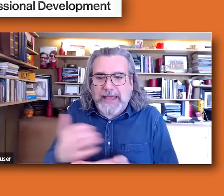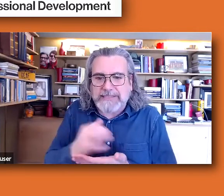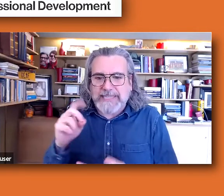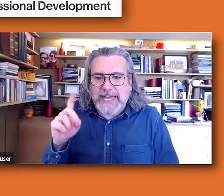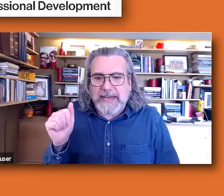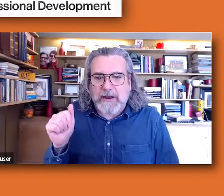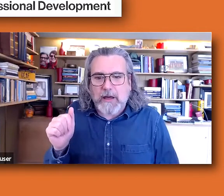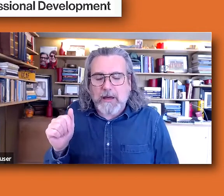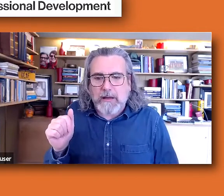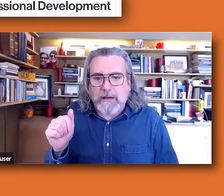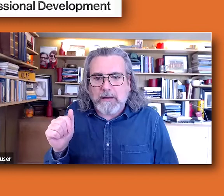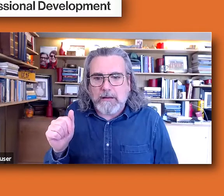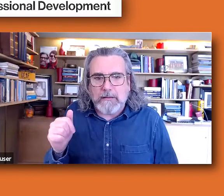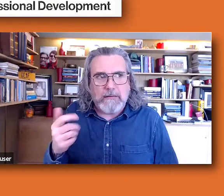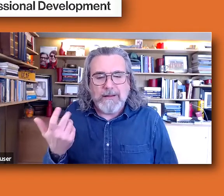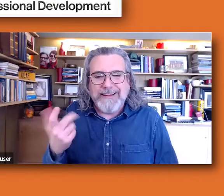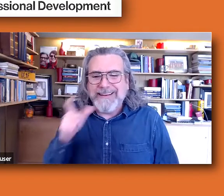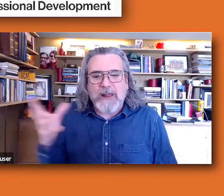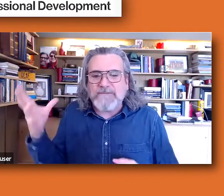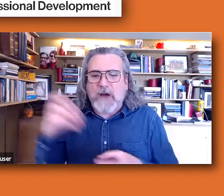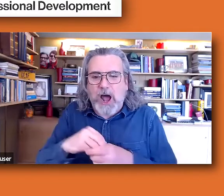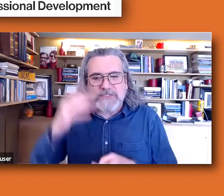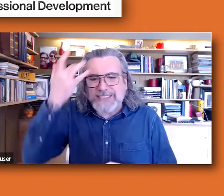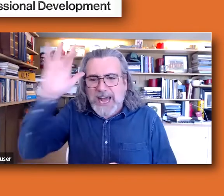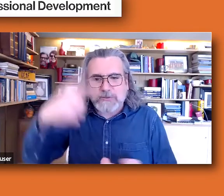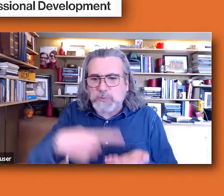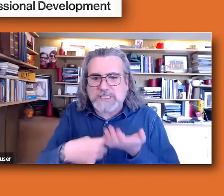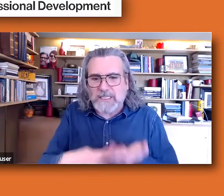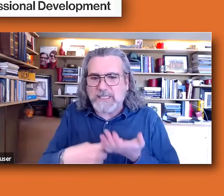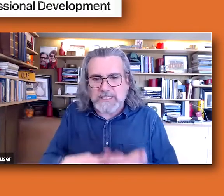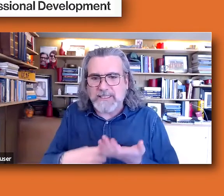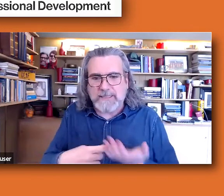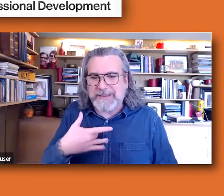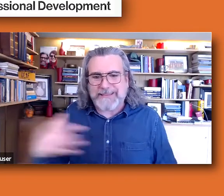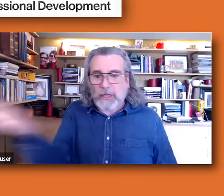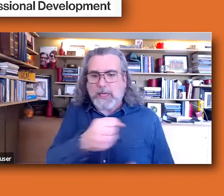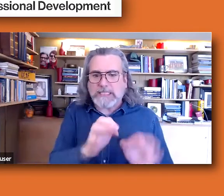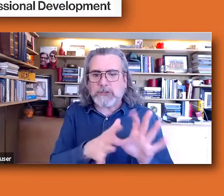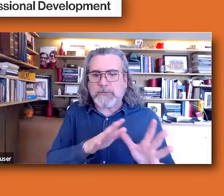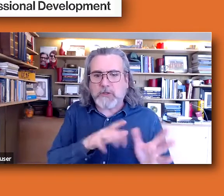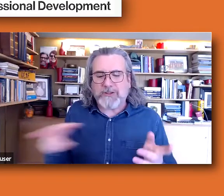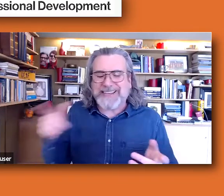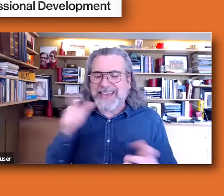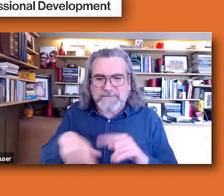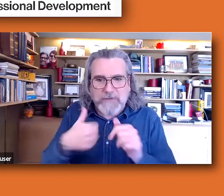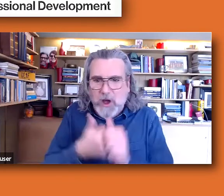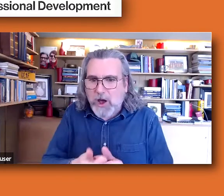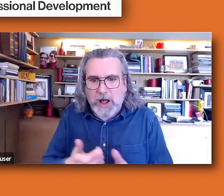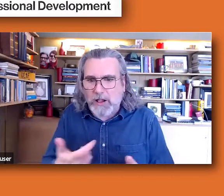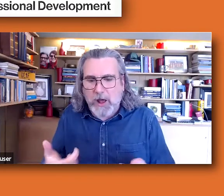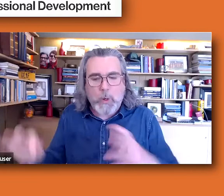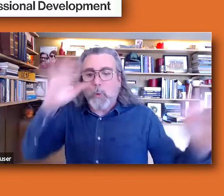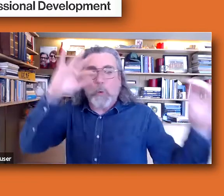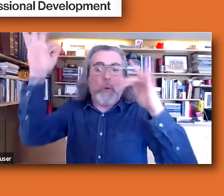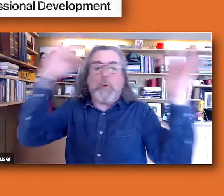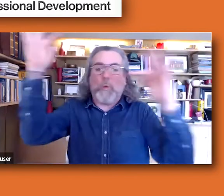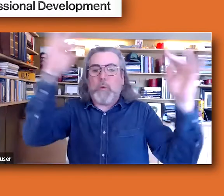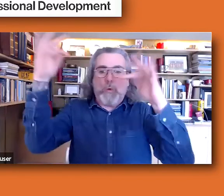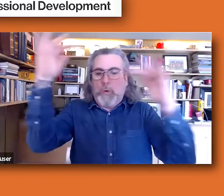And my role in that is just to collect data. And they bring in an interpreter,